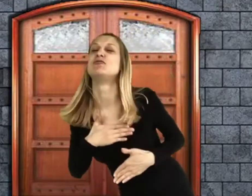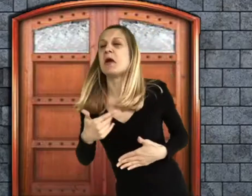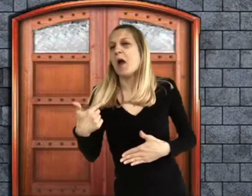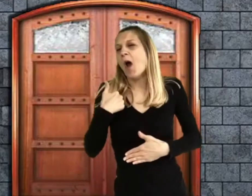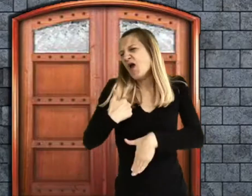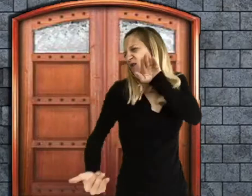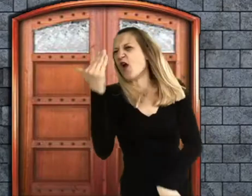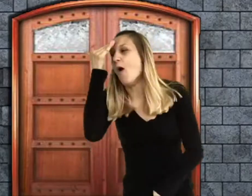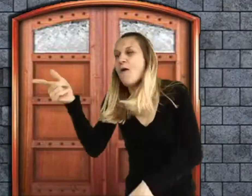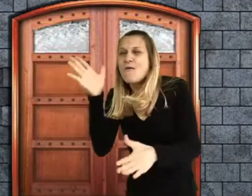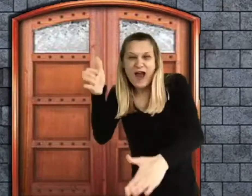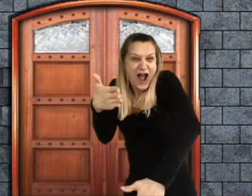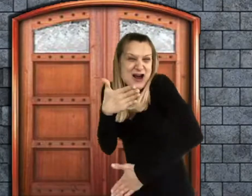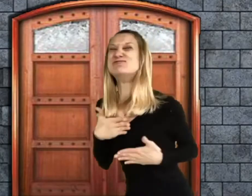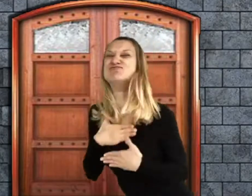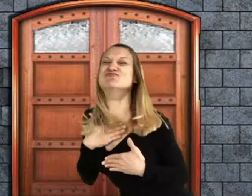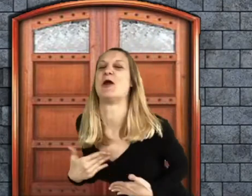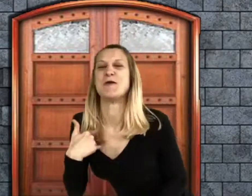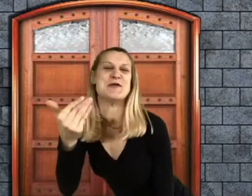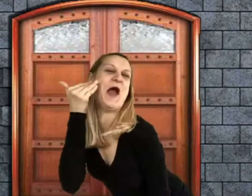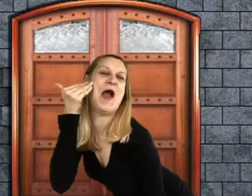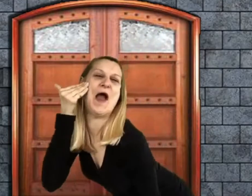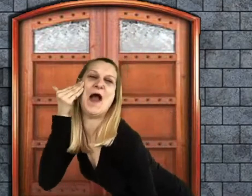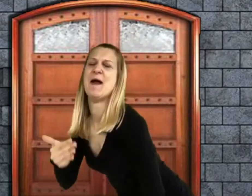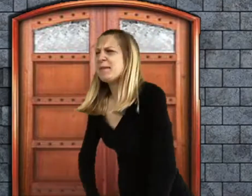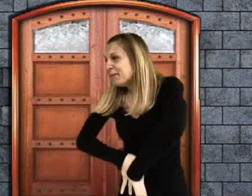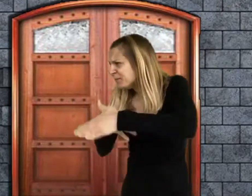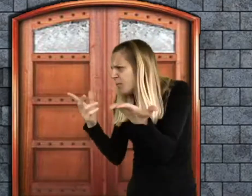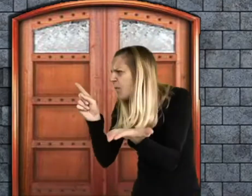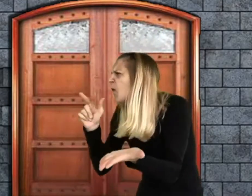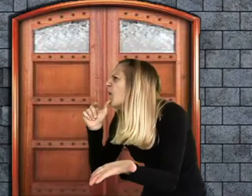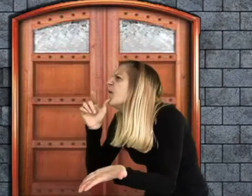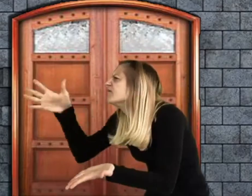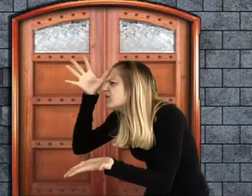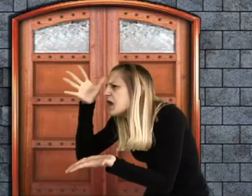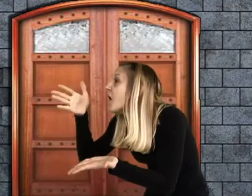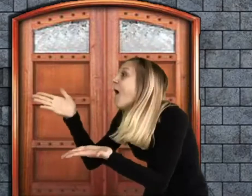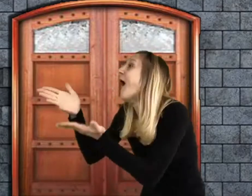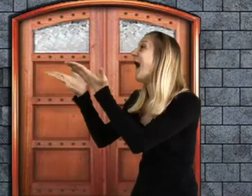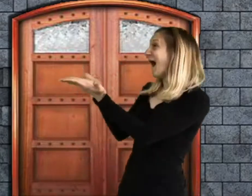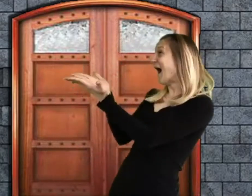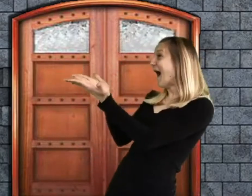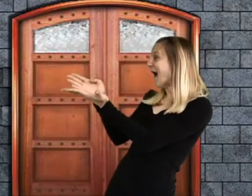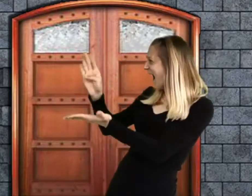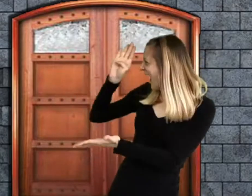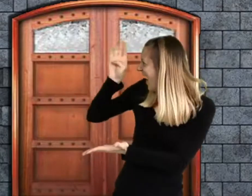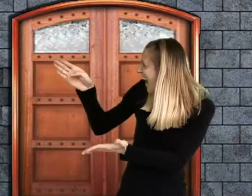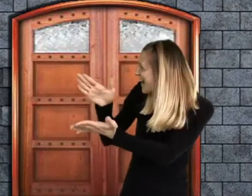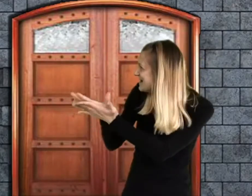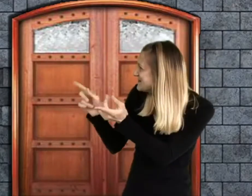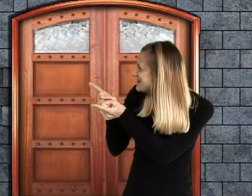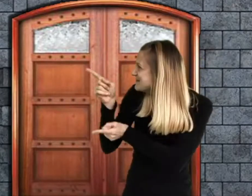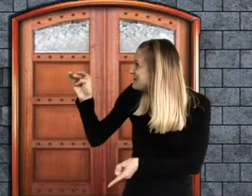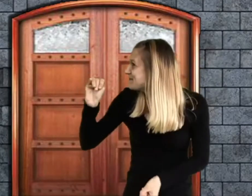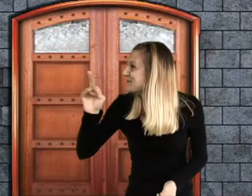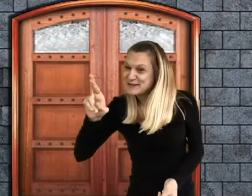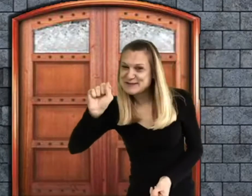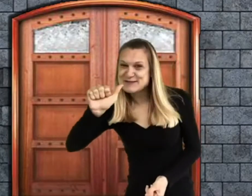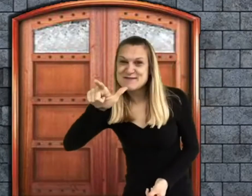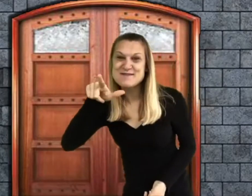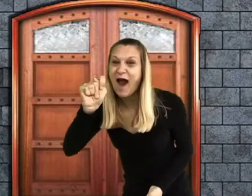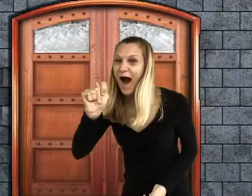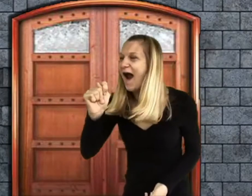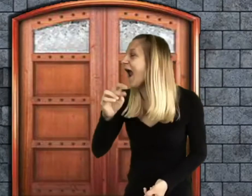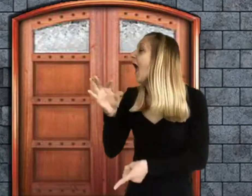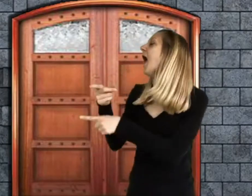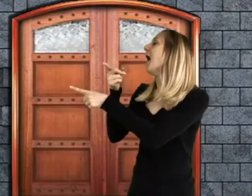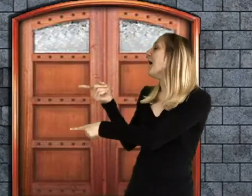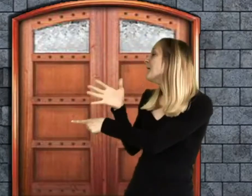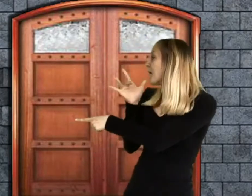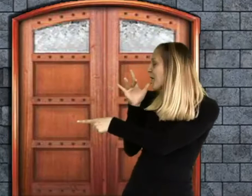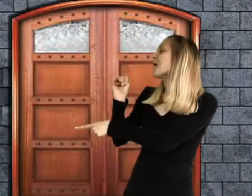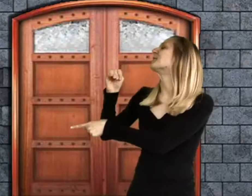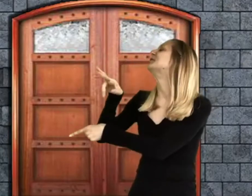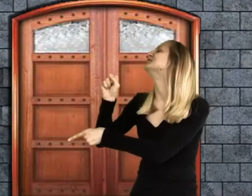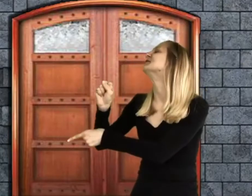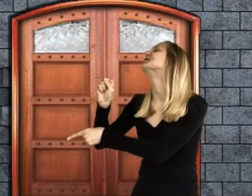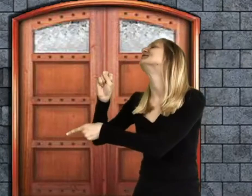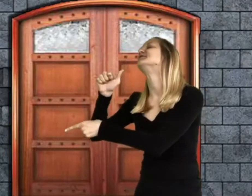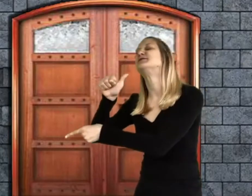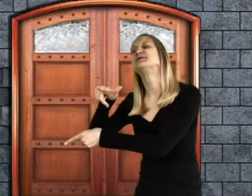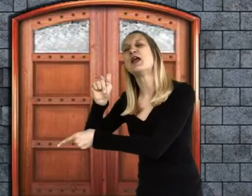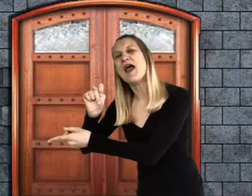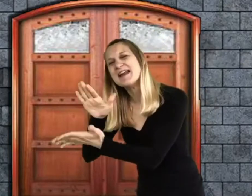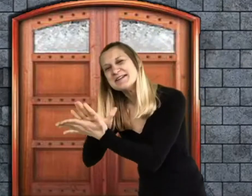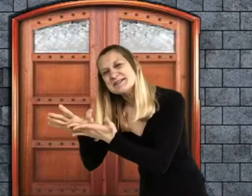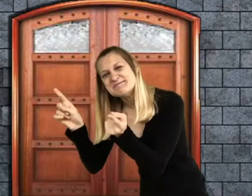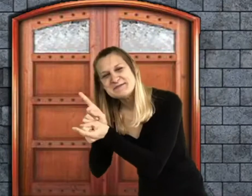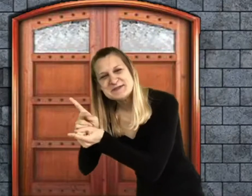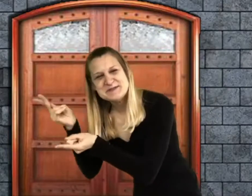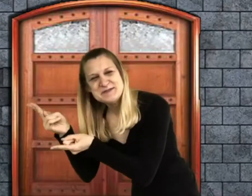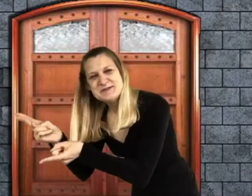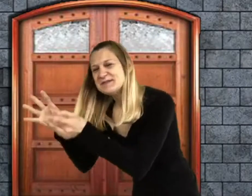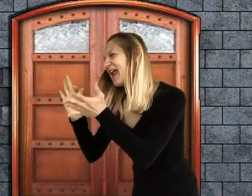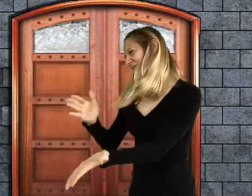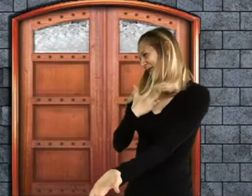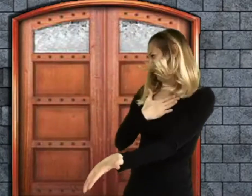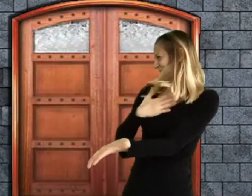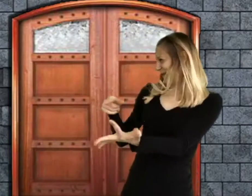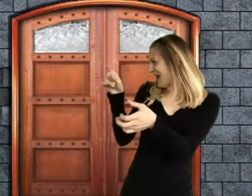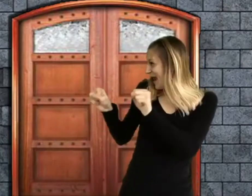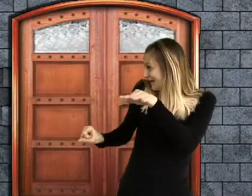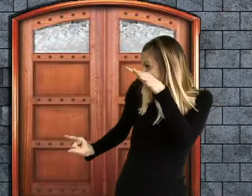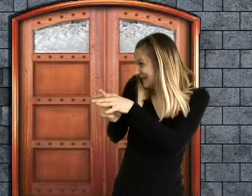I know you will! Your father? How are you, Mr. Salt? And Mrs. Salt? Overjoyed to see you!